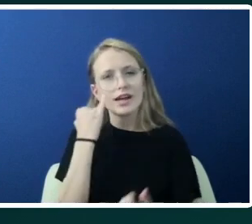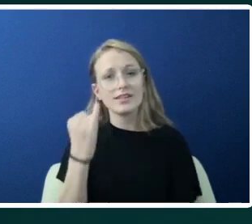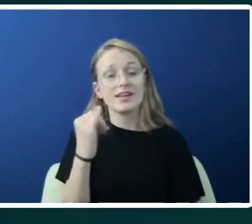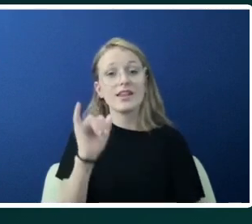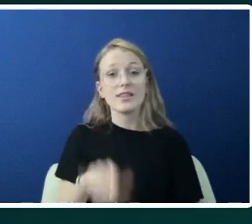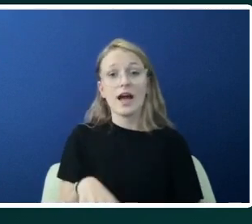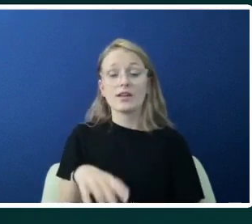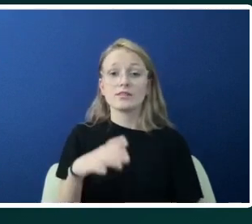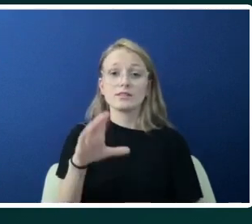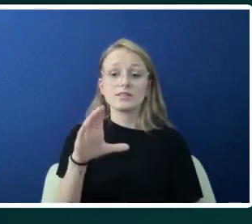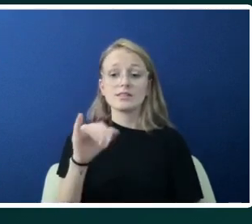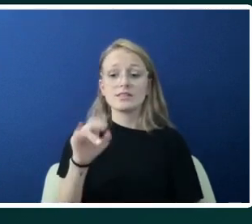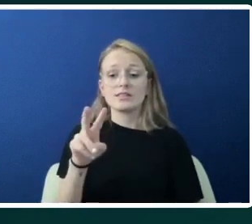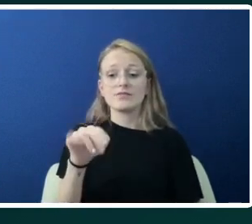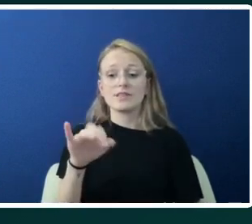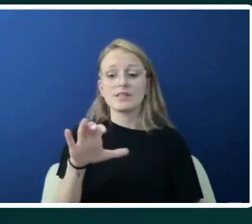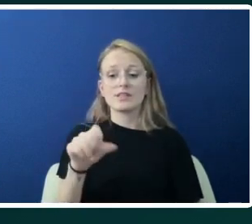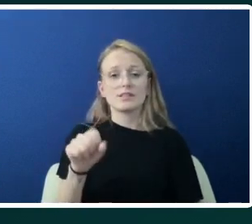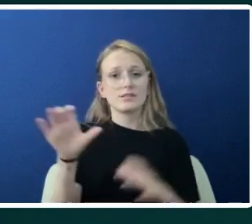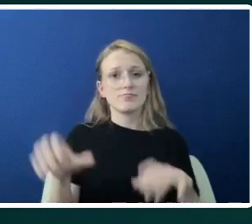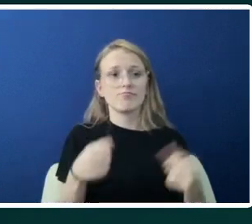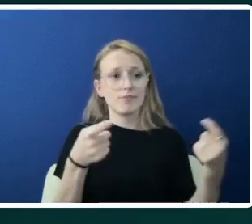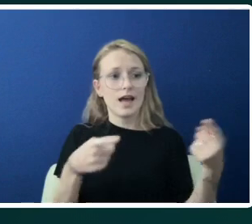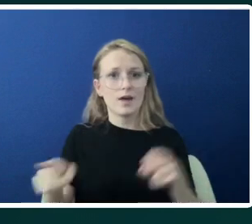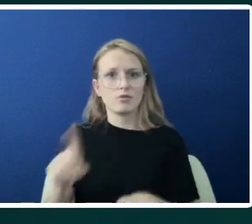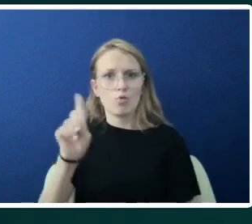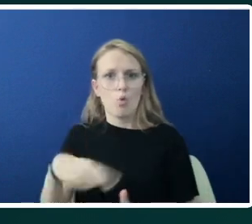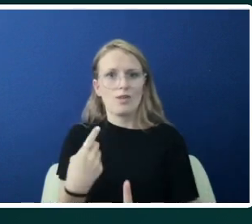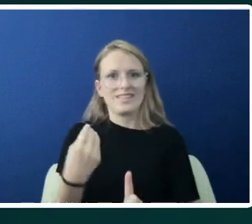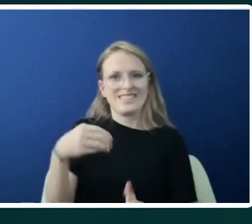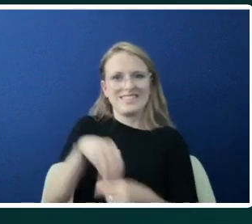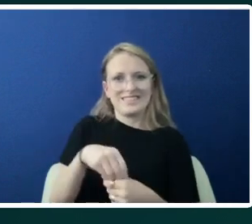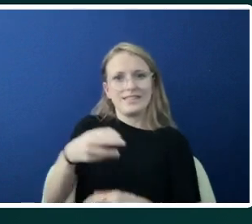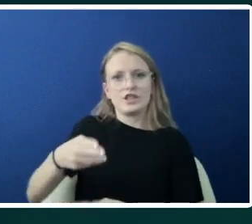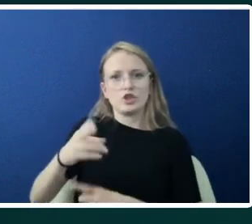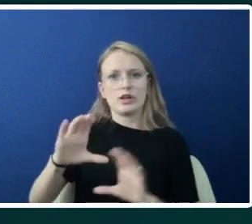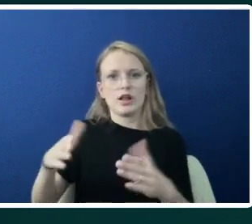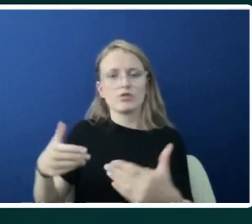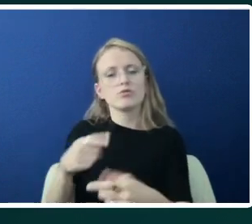studies classroom. Instead thinking about civic learning writ large as a purpose for all of us,